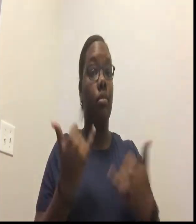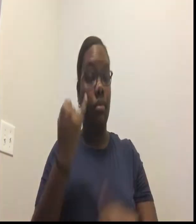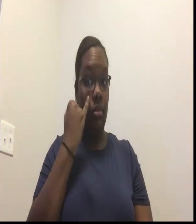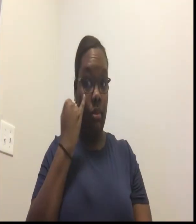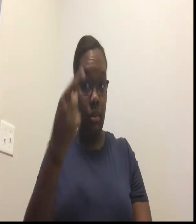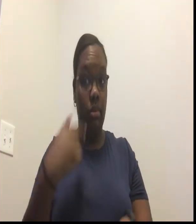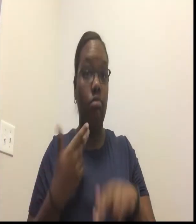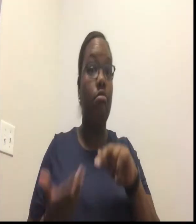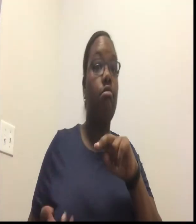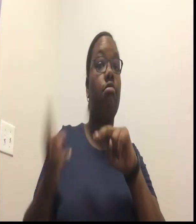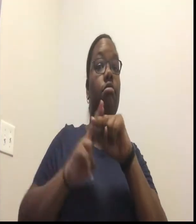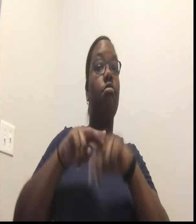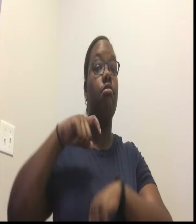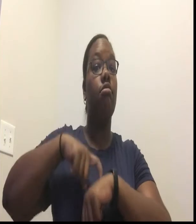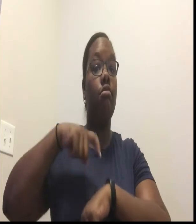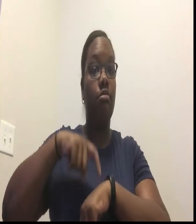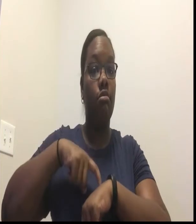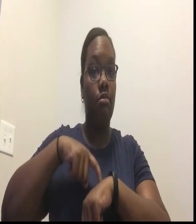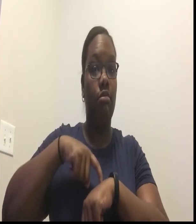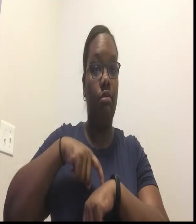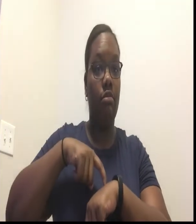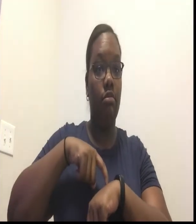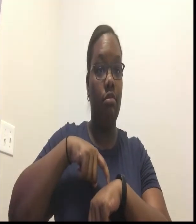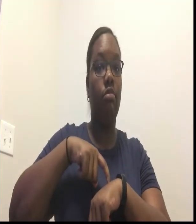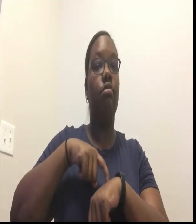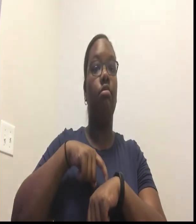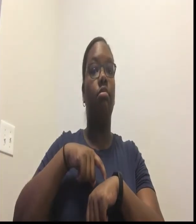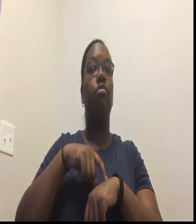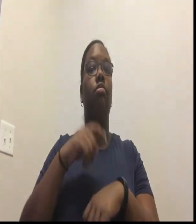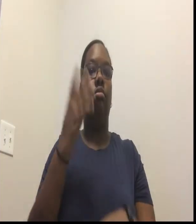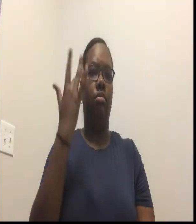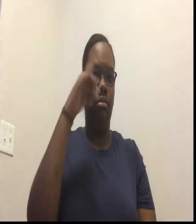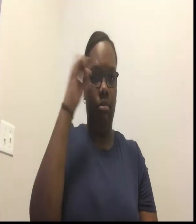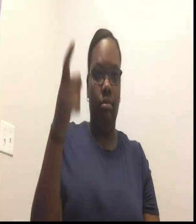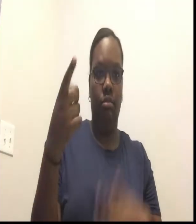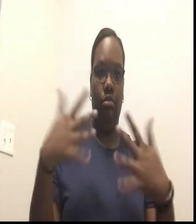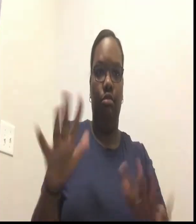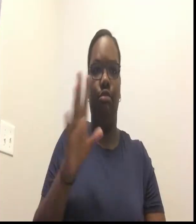because you've already spoken you had 10 minutes and now you've done all of your